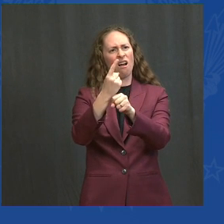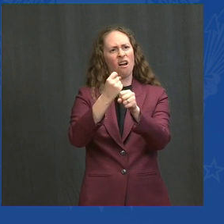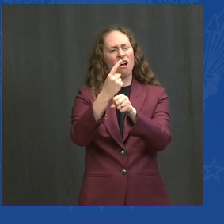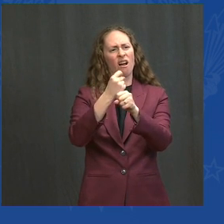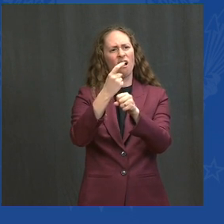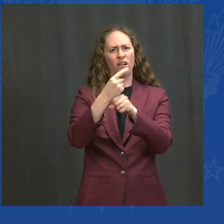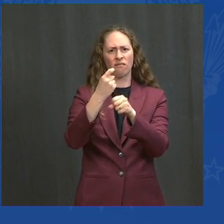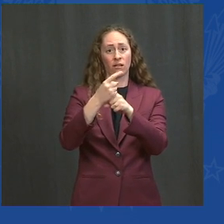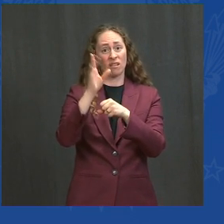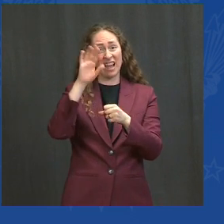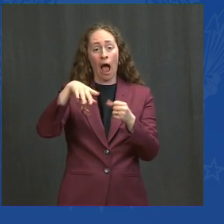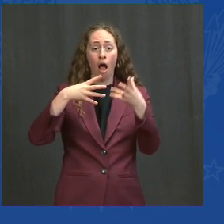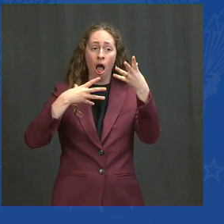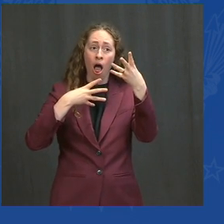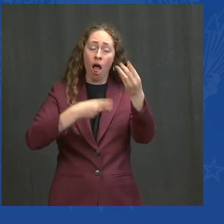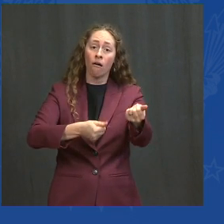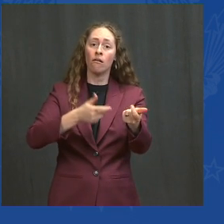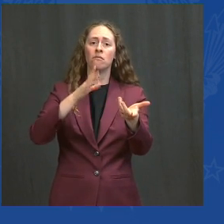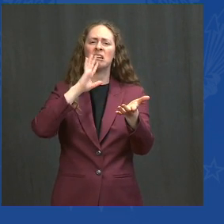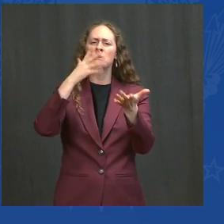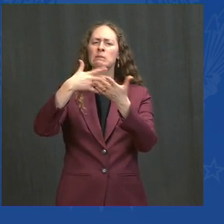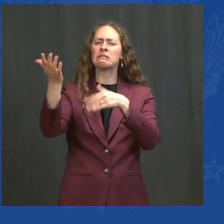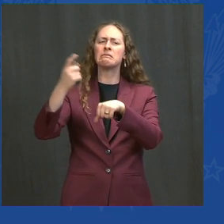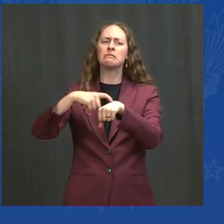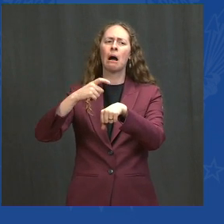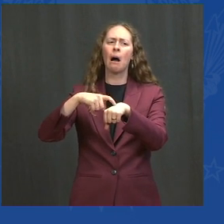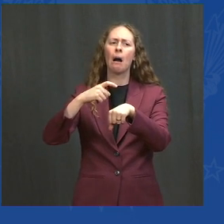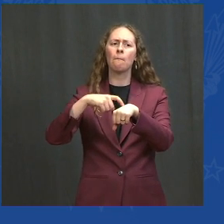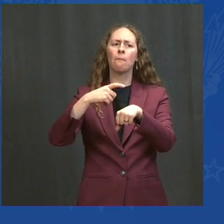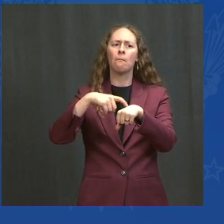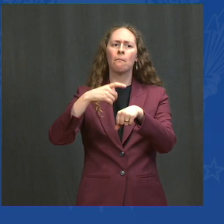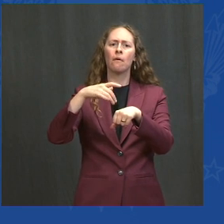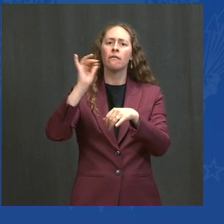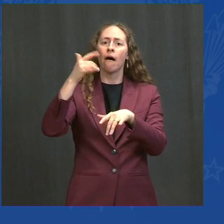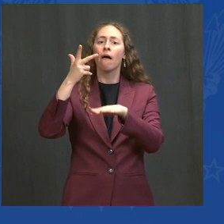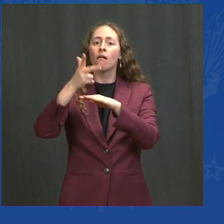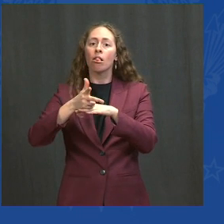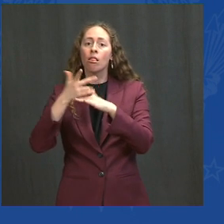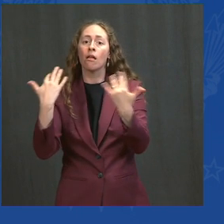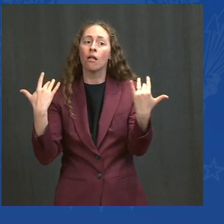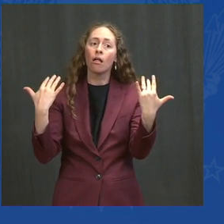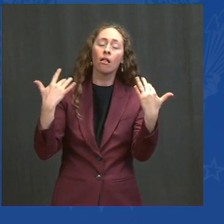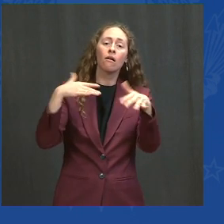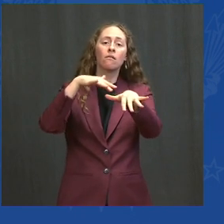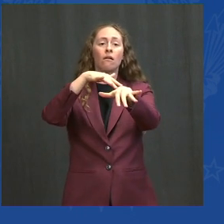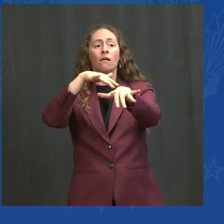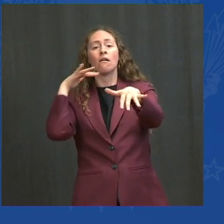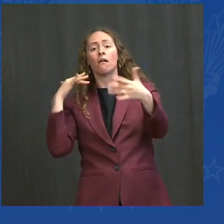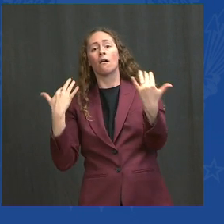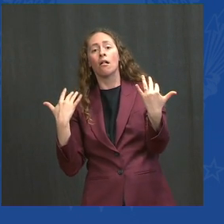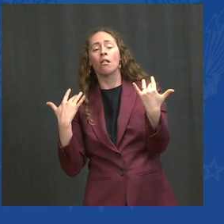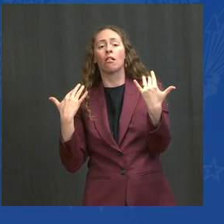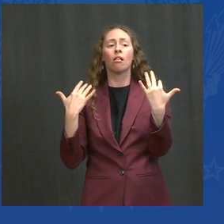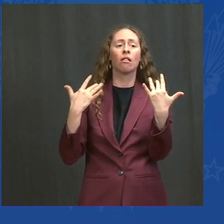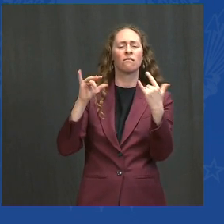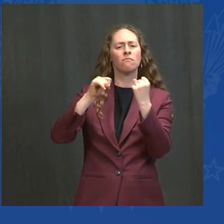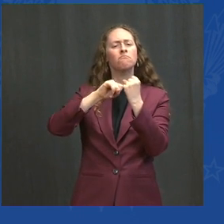wasted time and fuel due to traffic congestion. Now, in the more the rural areas, the less the congestion.